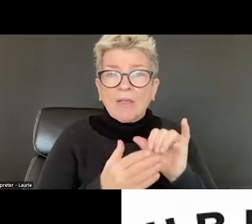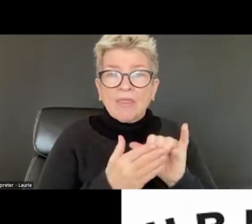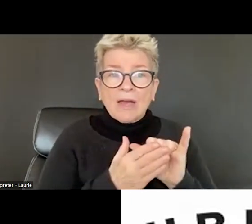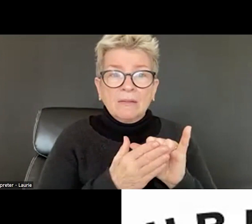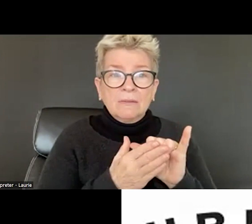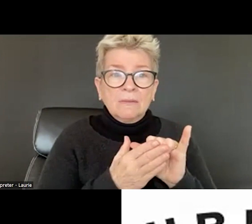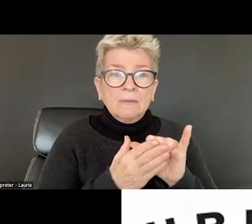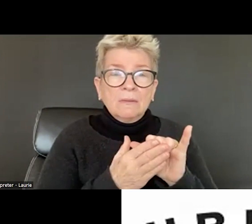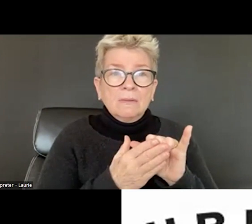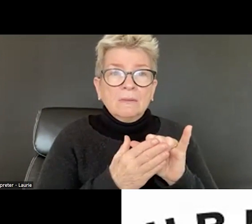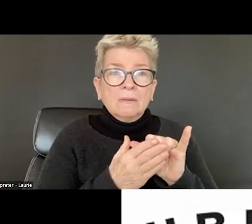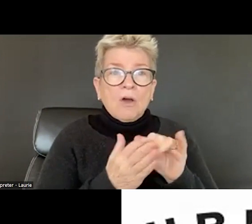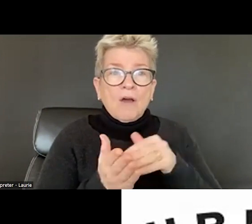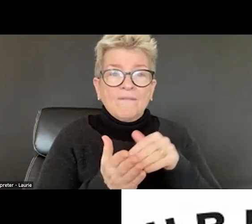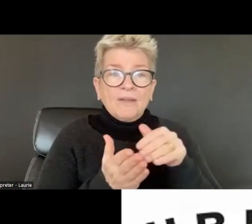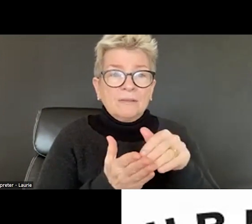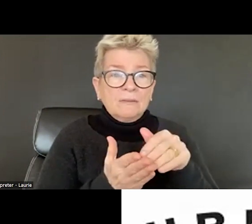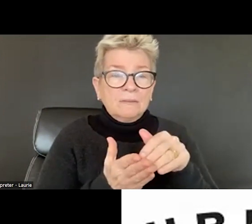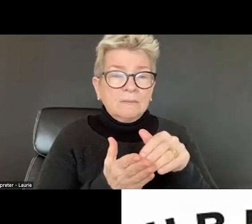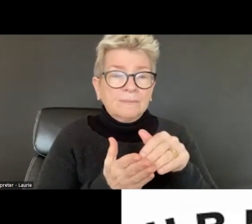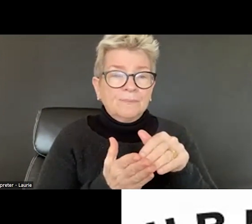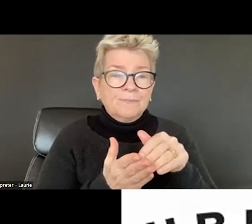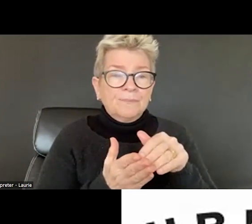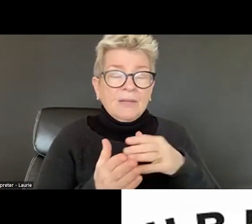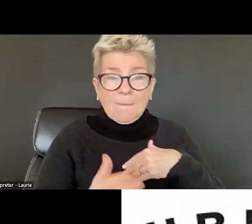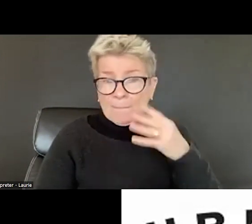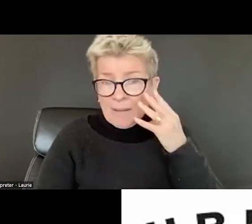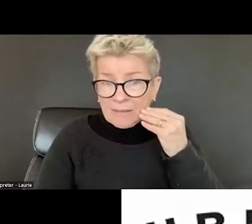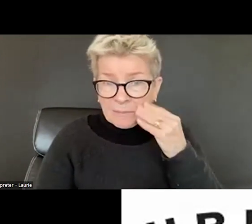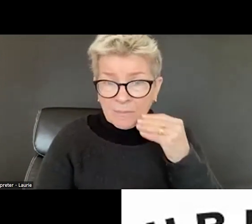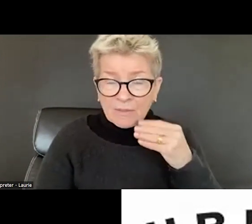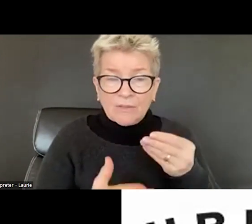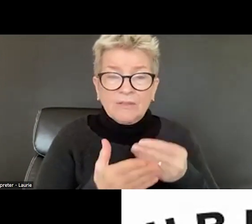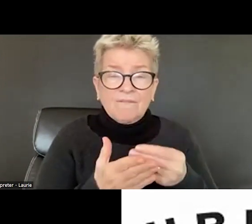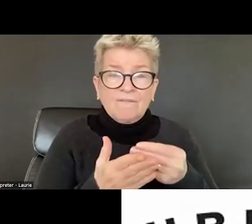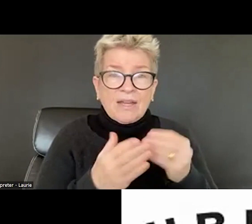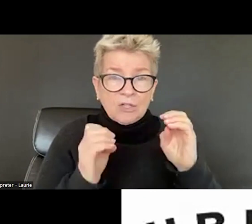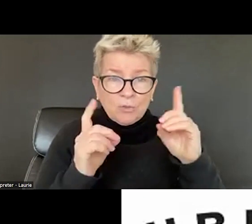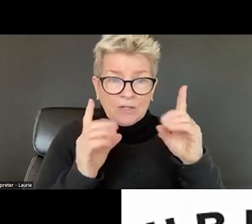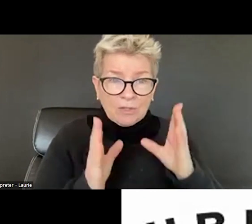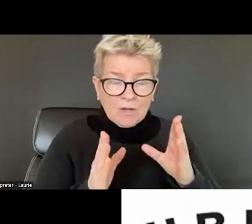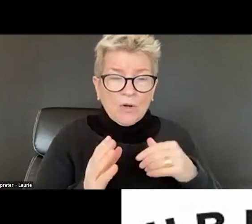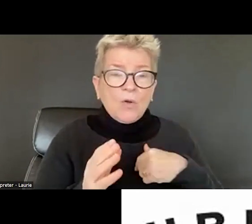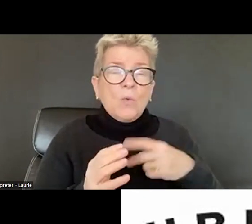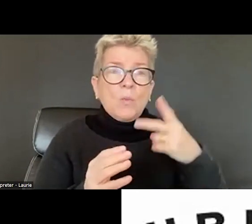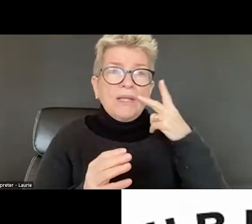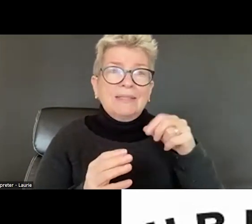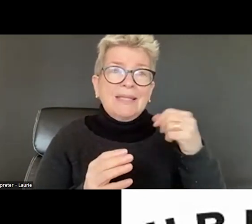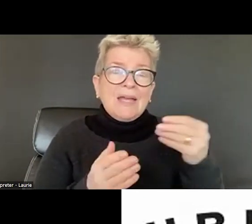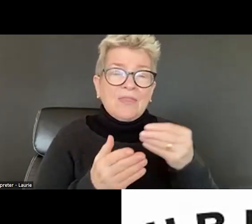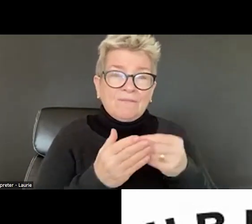lot of times my experience as a financial educator when I see other Financial educ Educators talk to